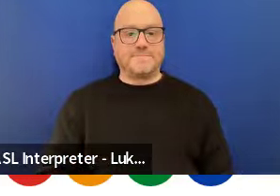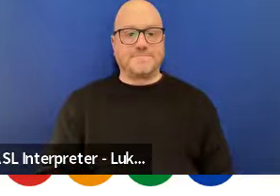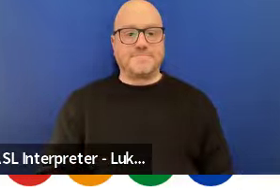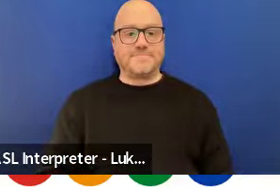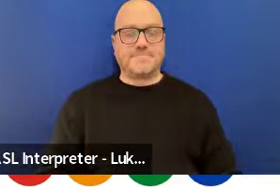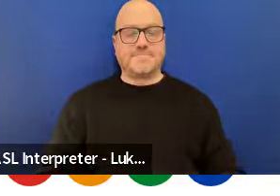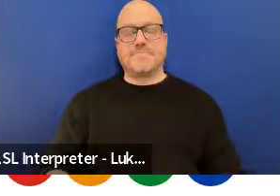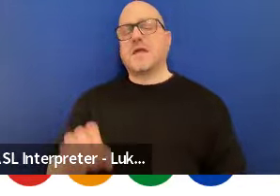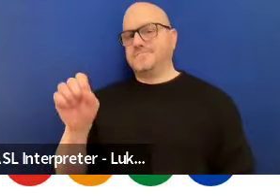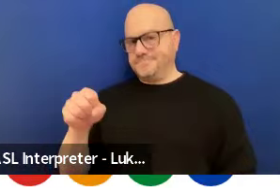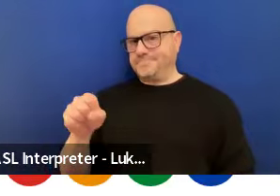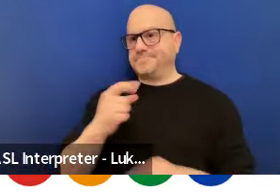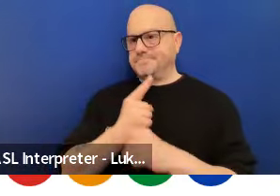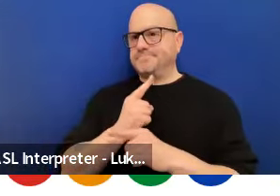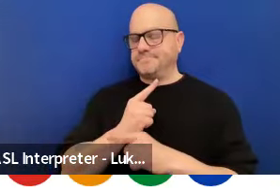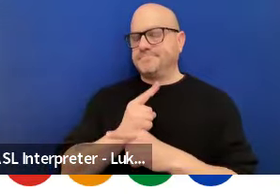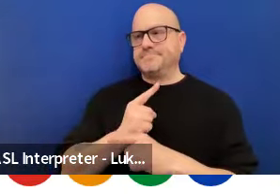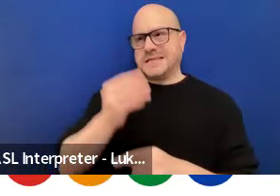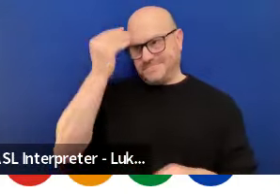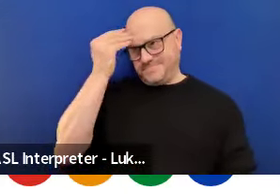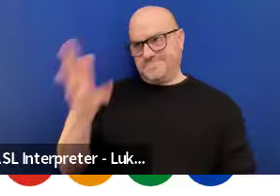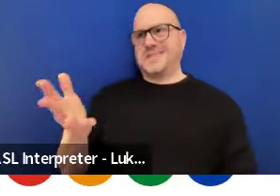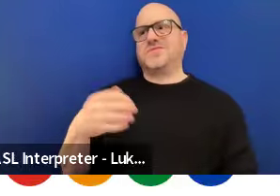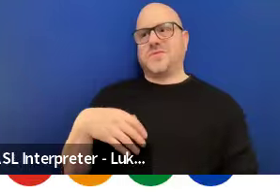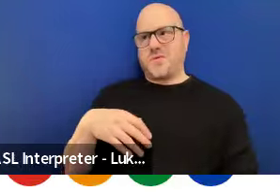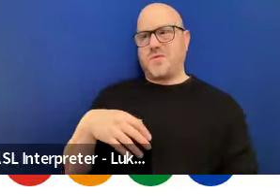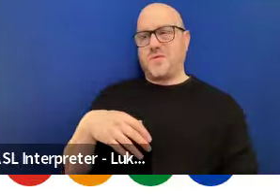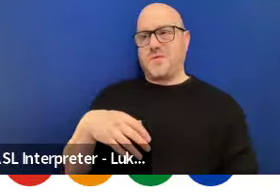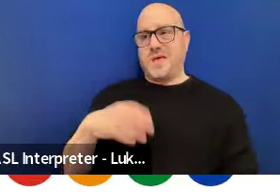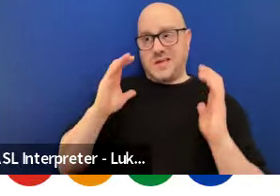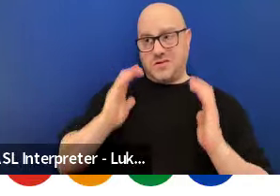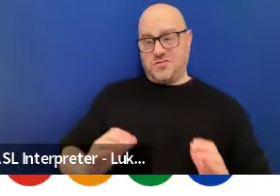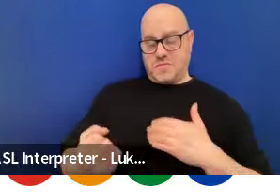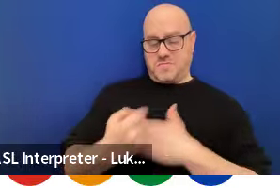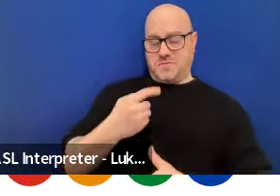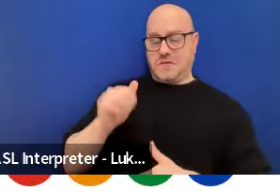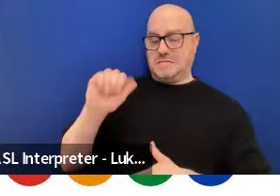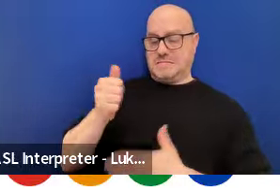YOU MORE INFORMATION ON THAT.